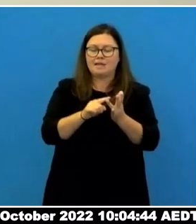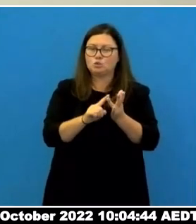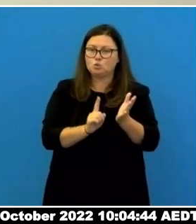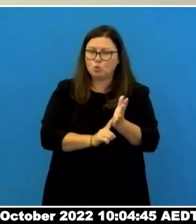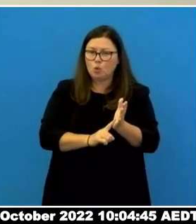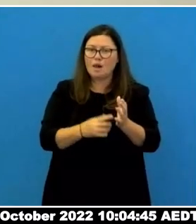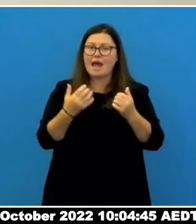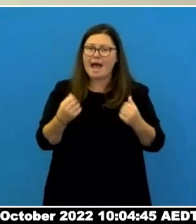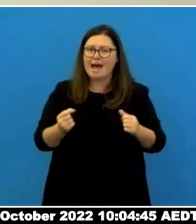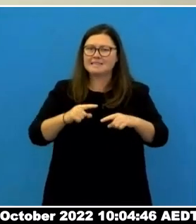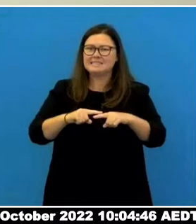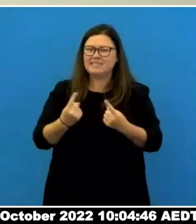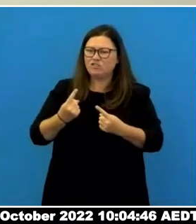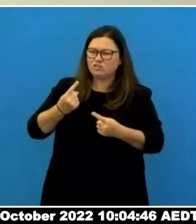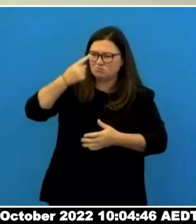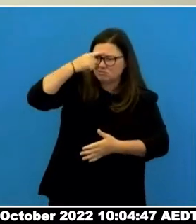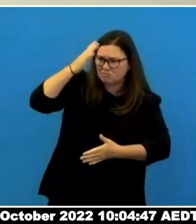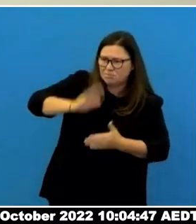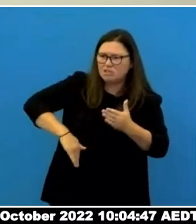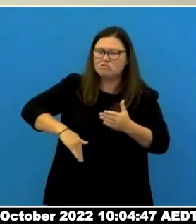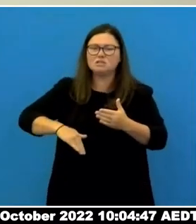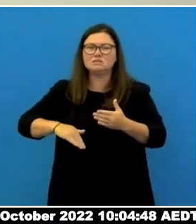from a range of industries and cultural backgrounds,